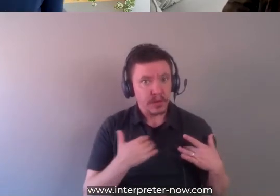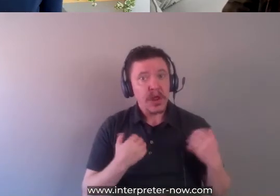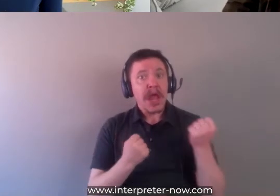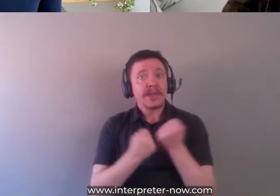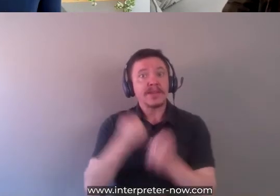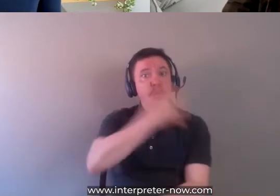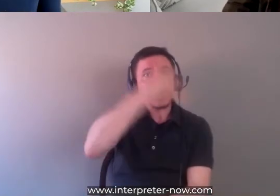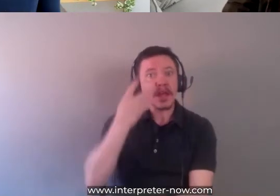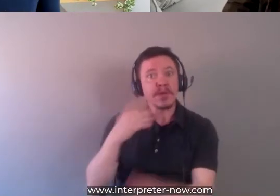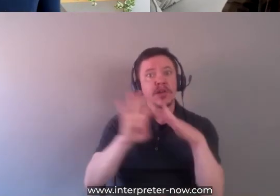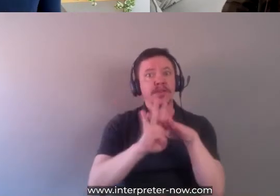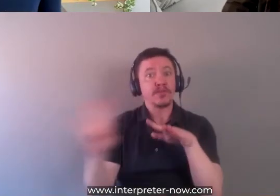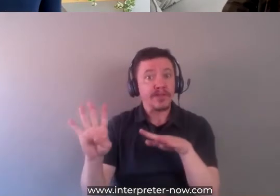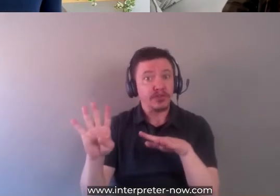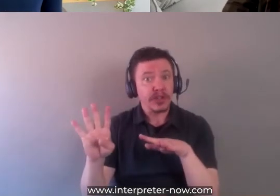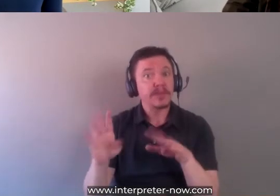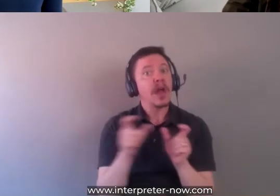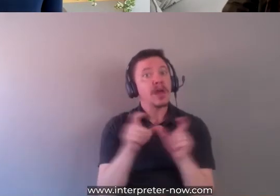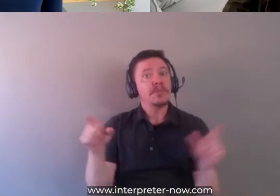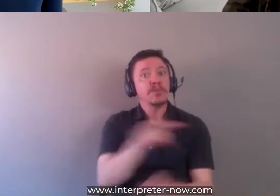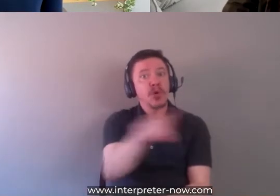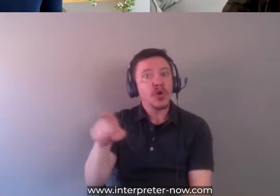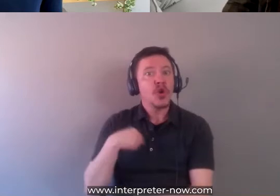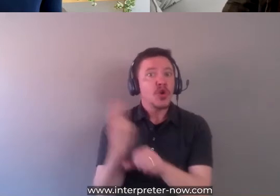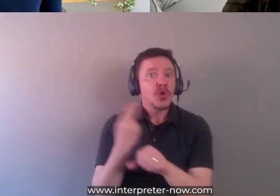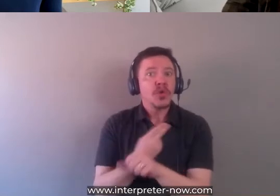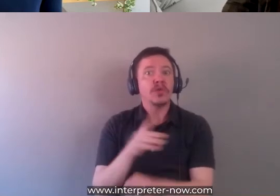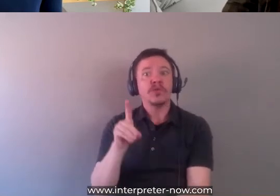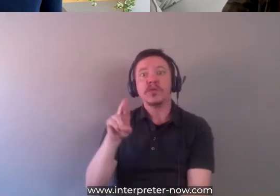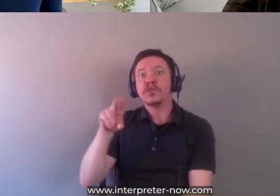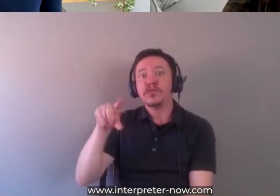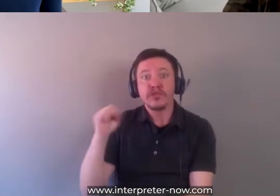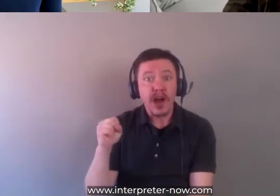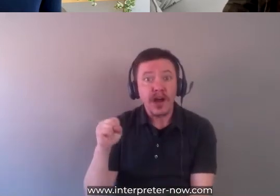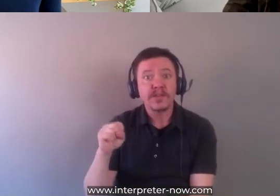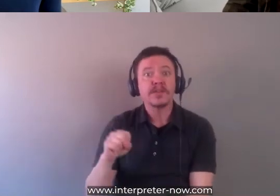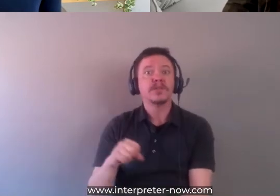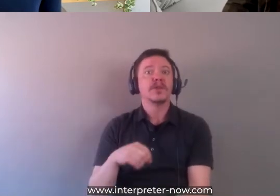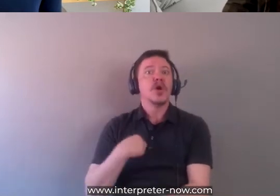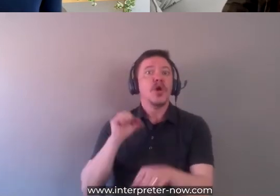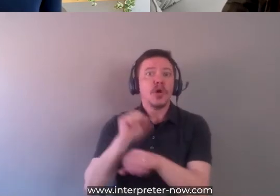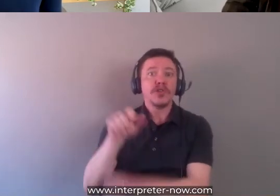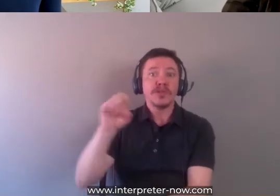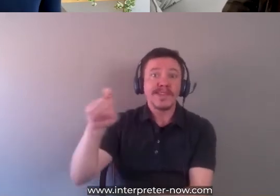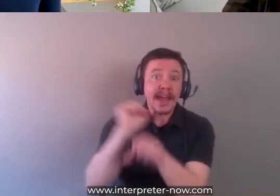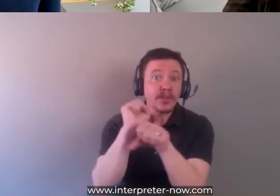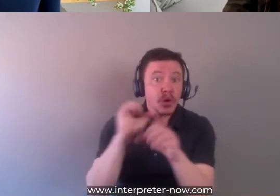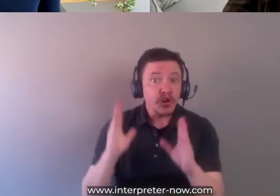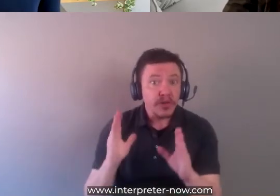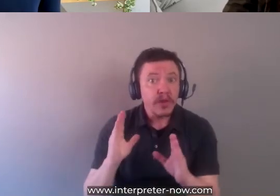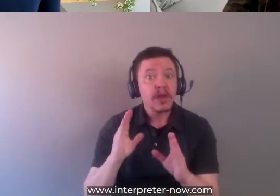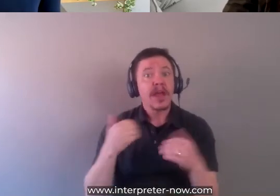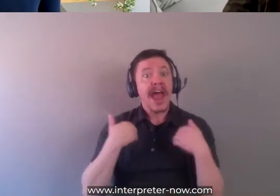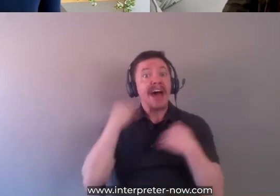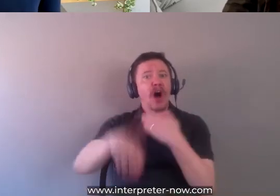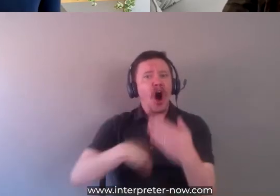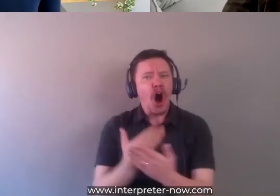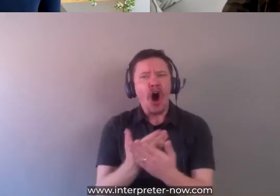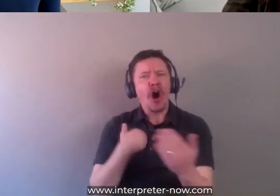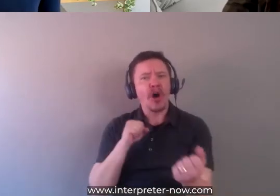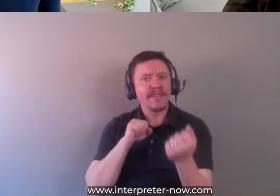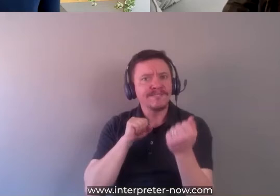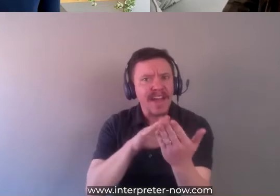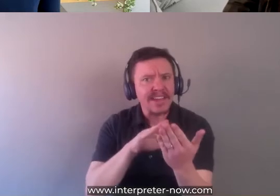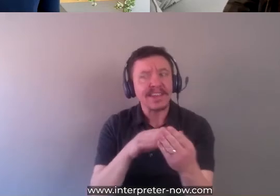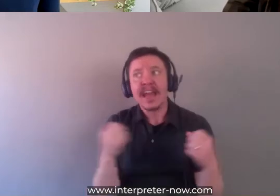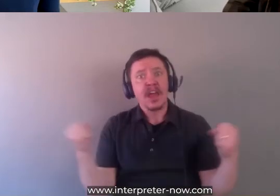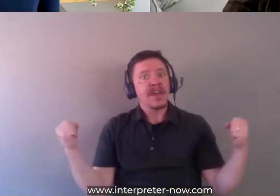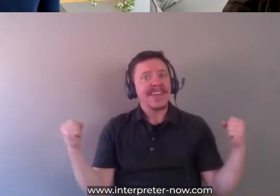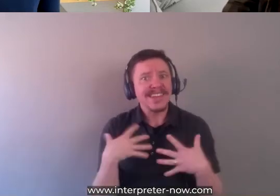and refugees, people who use drugs, or do sex work, have all faced the terrifying ramifications